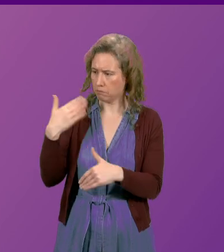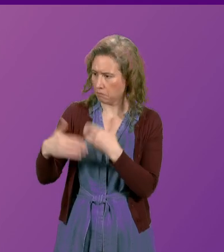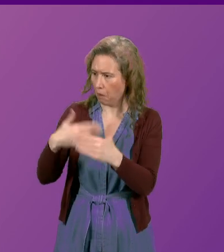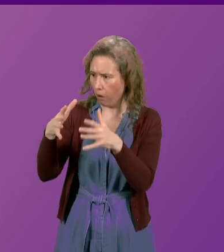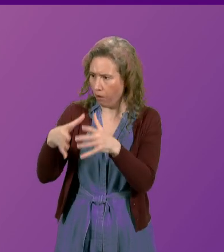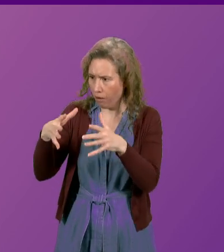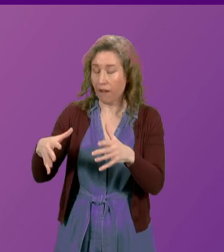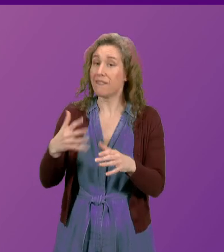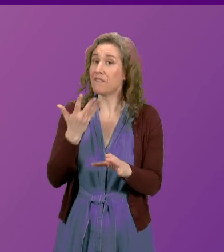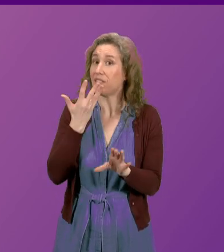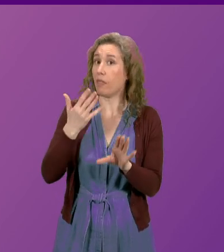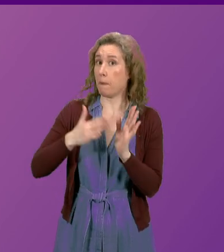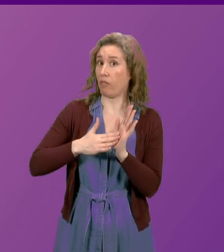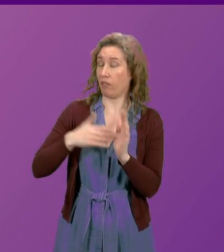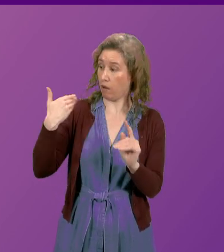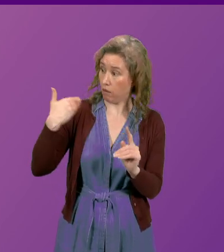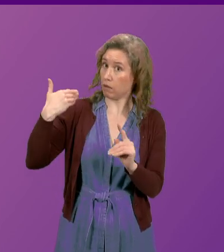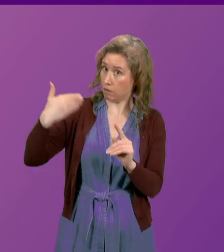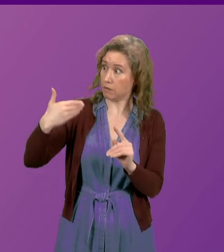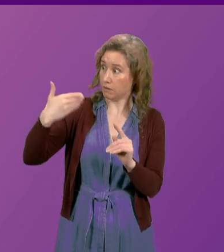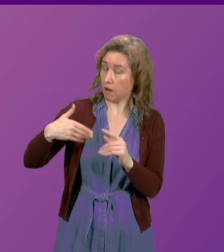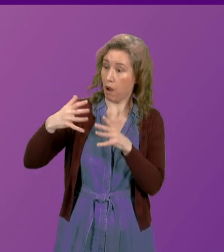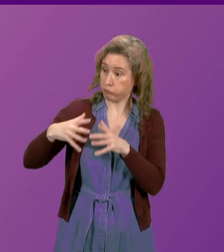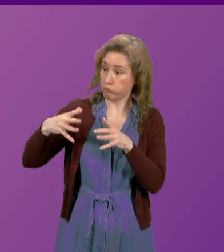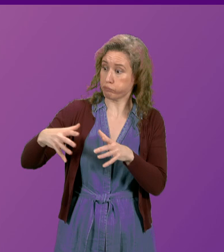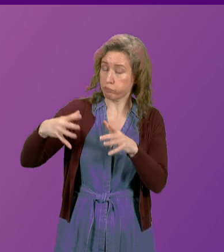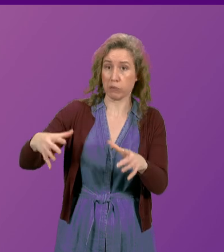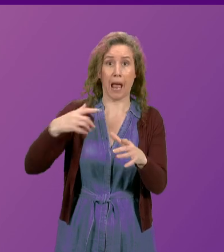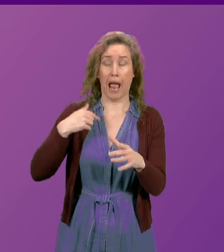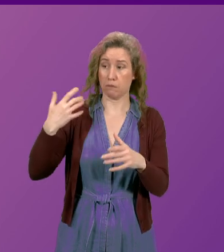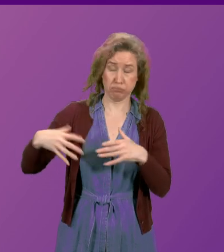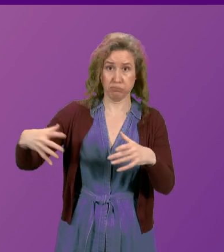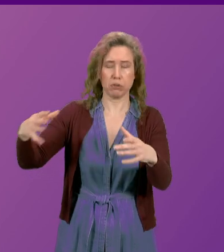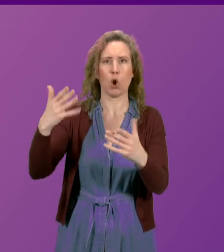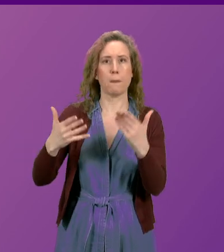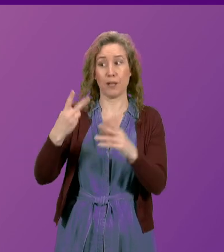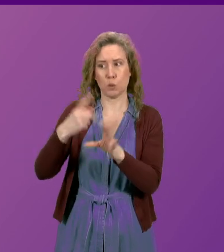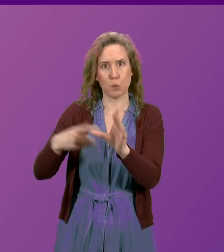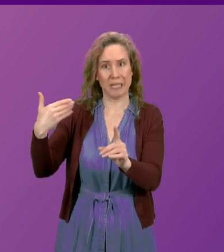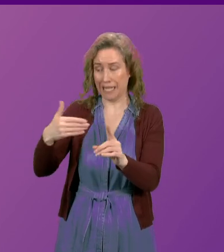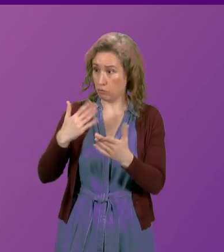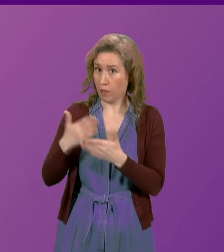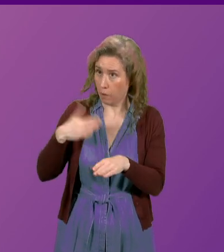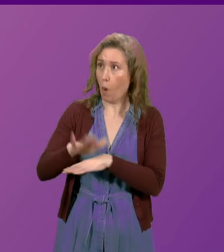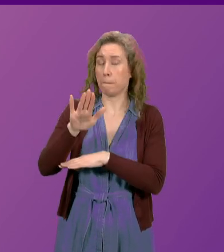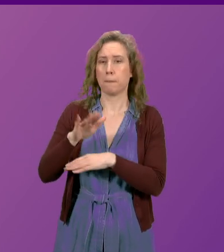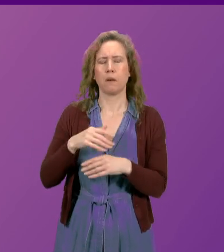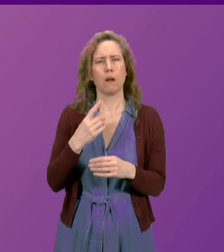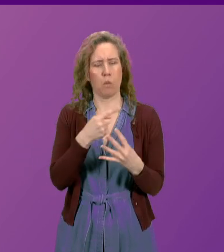for the fifth month running and at the strongest pace in two years. As Parliament will know, one of the four priorities of the Government is to